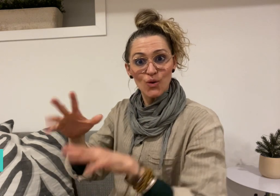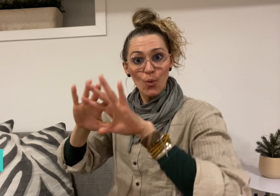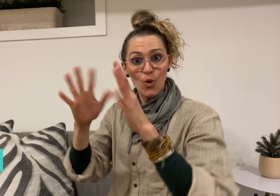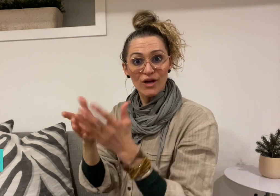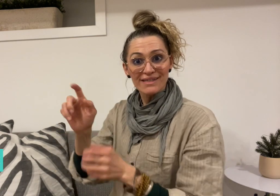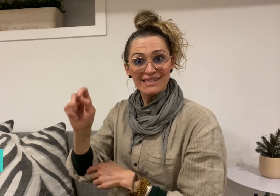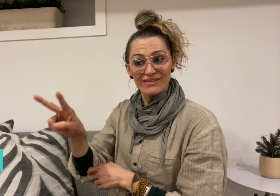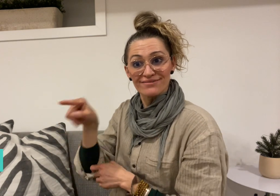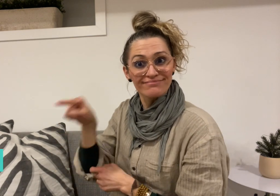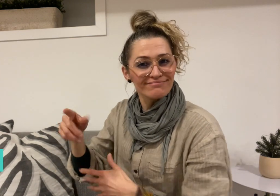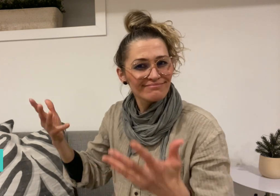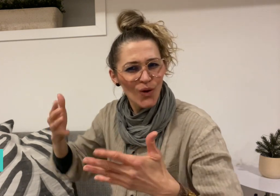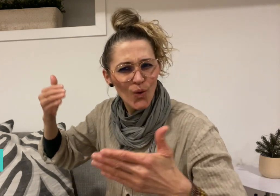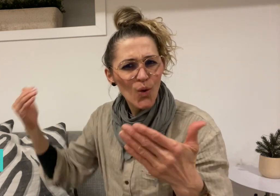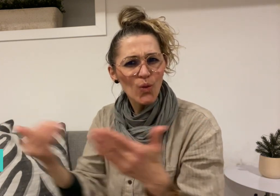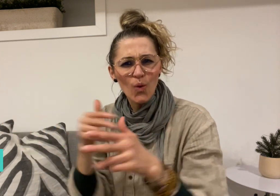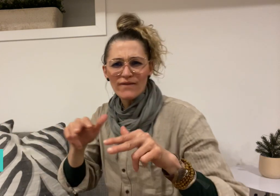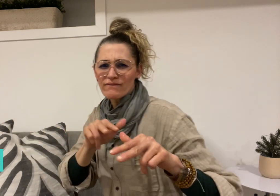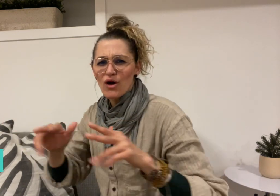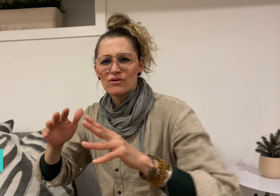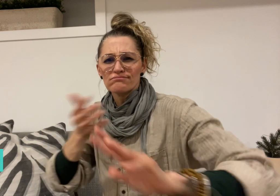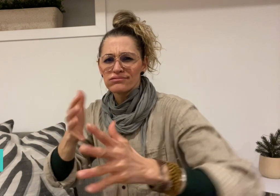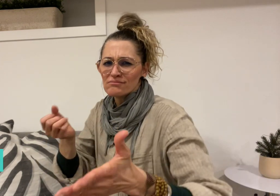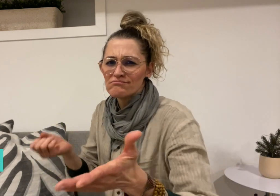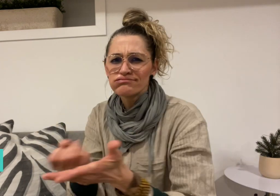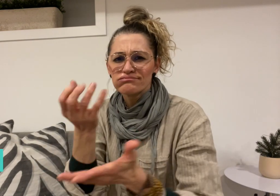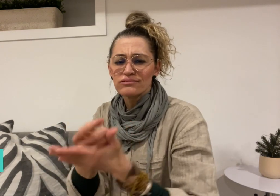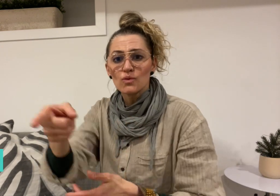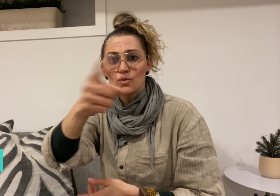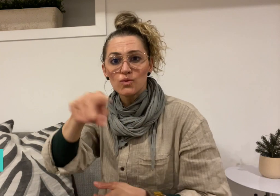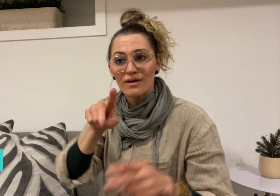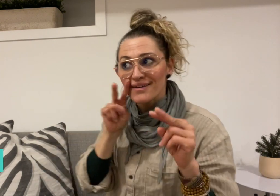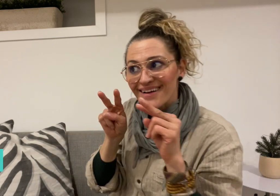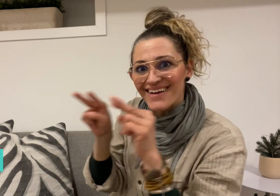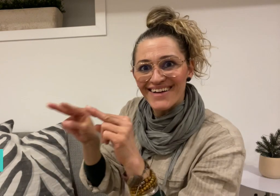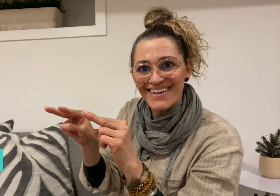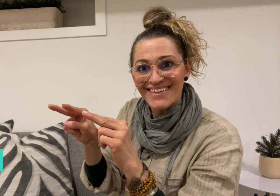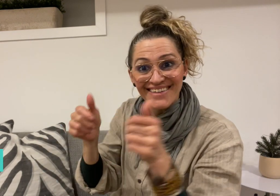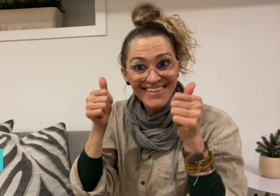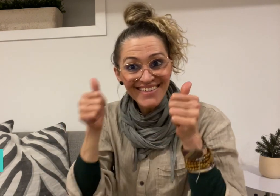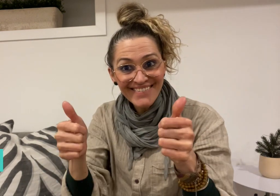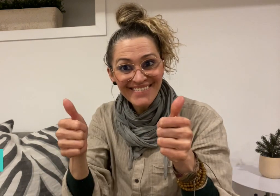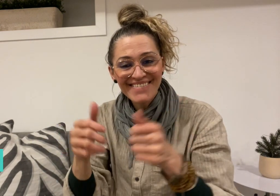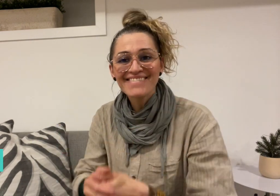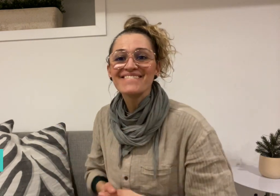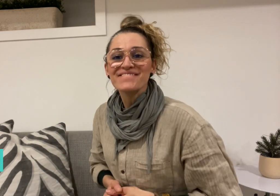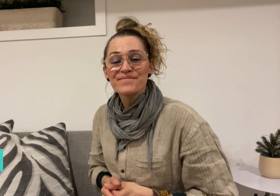H3 World TV to get new video updates!